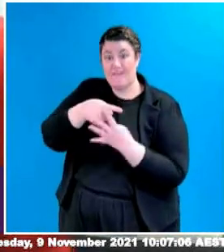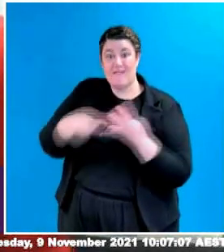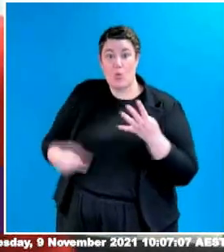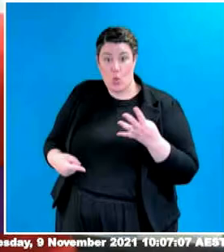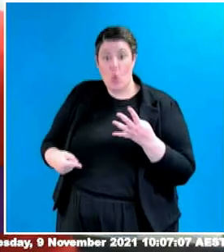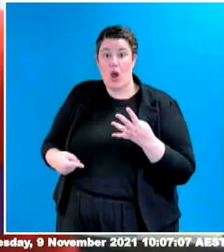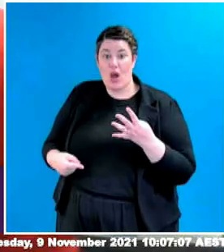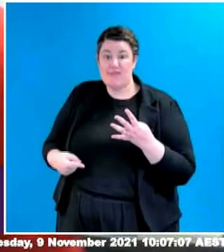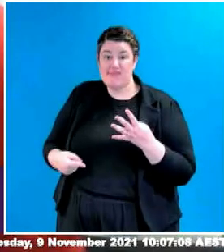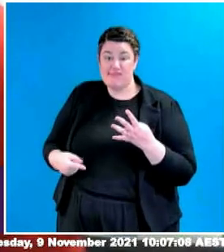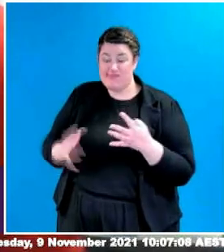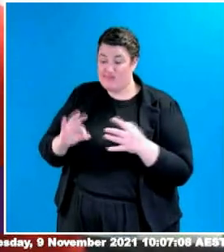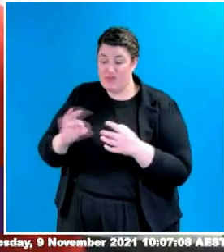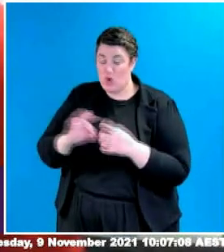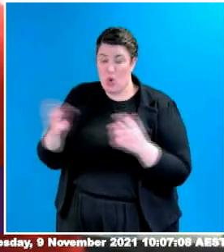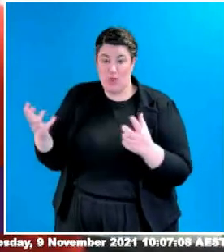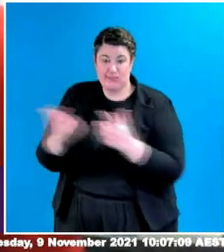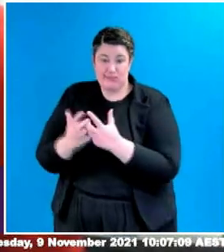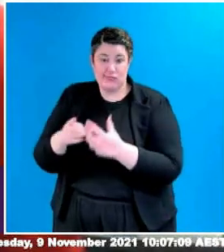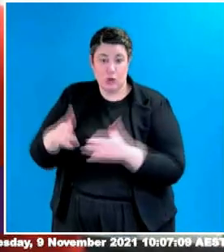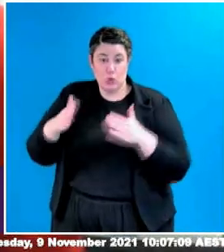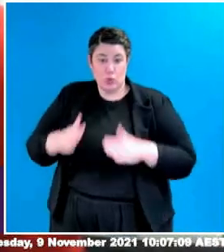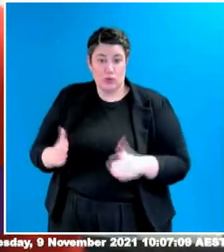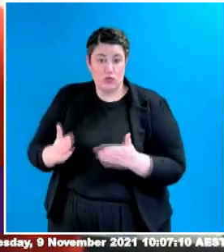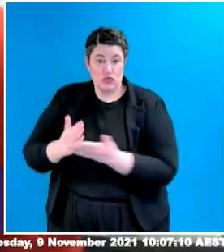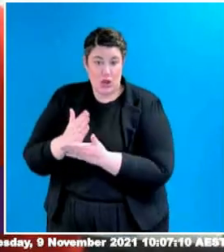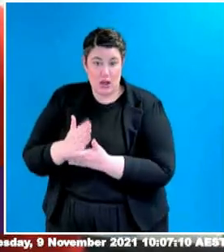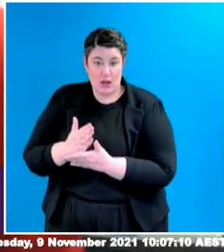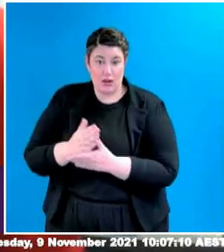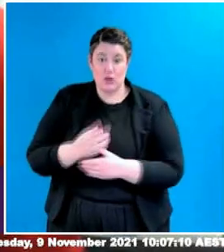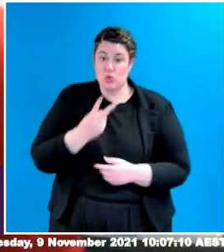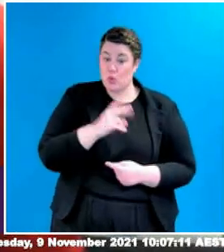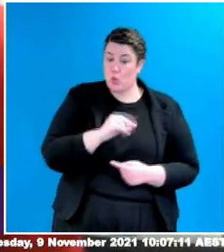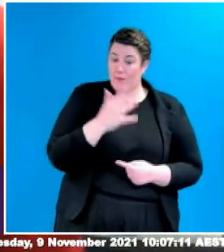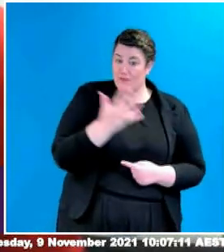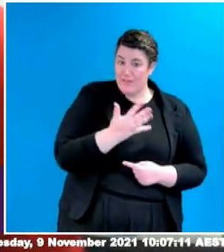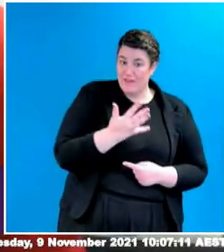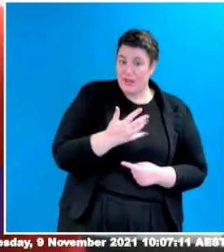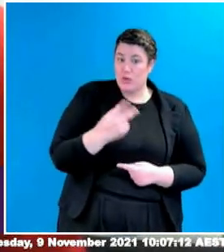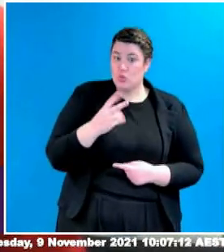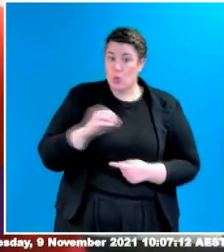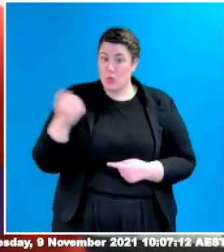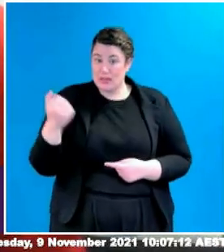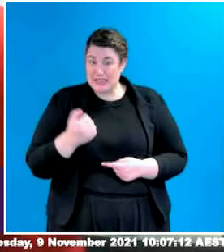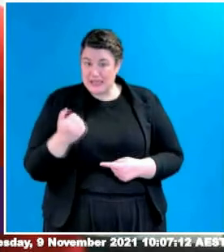acknowledged as incompatible, in 2016, 2015 and 2017, and they have an override